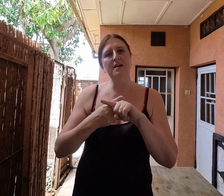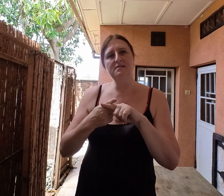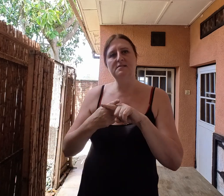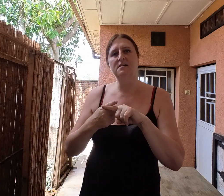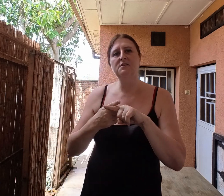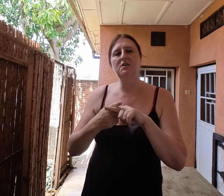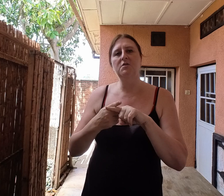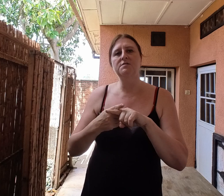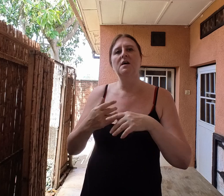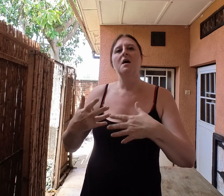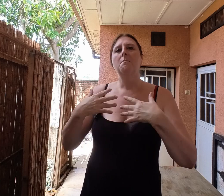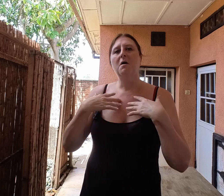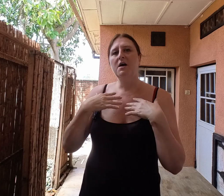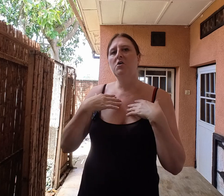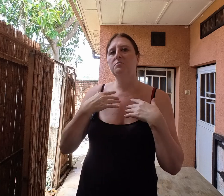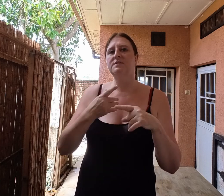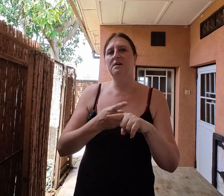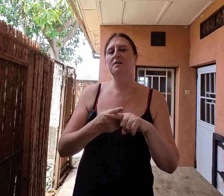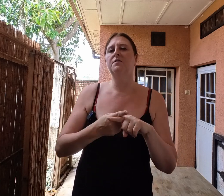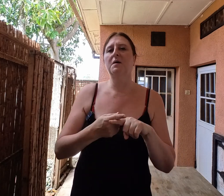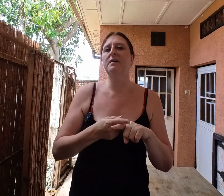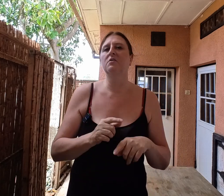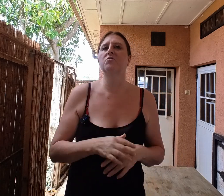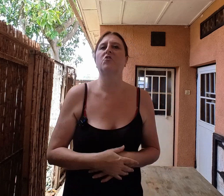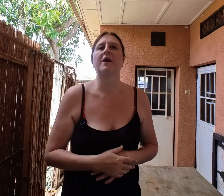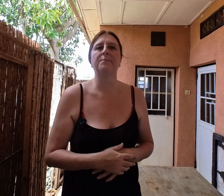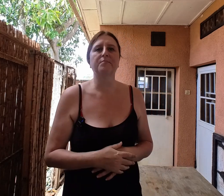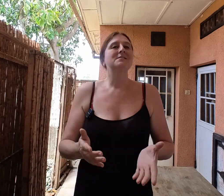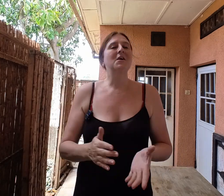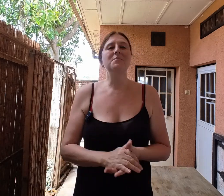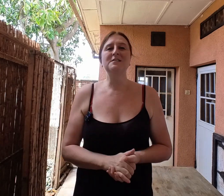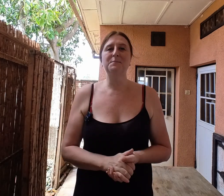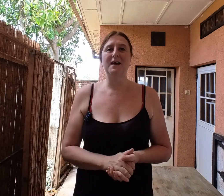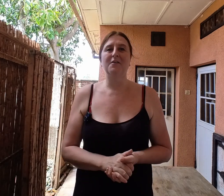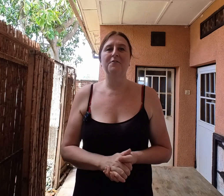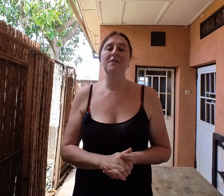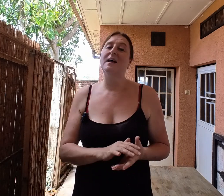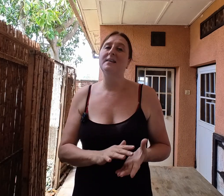will then start to use my home sign for my country. So, I hope that's been helpful,